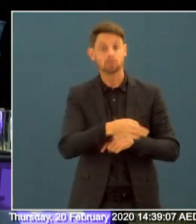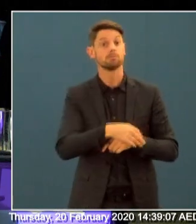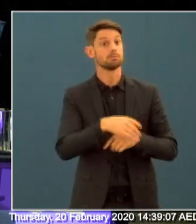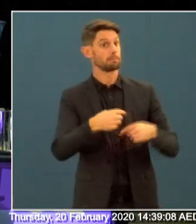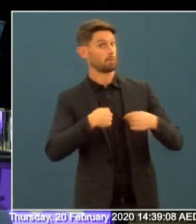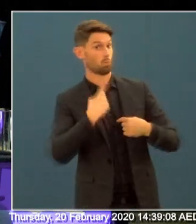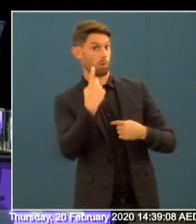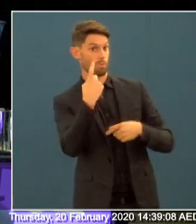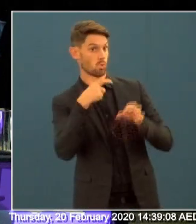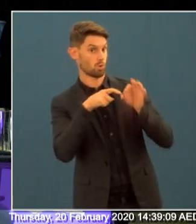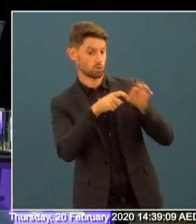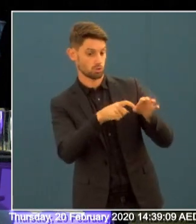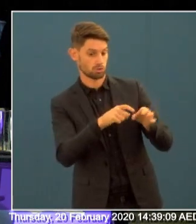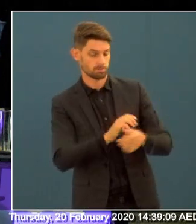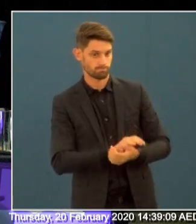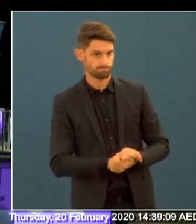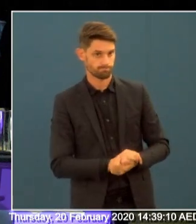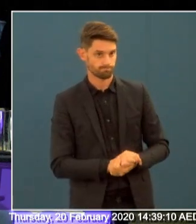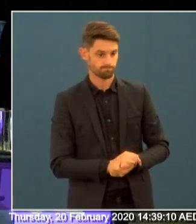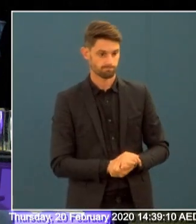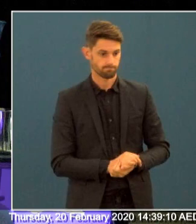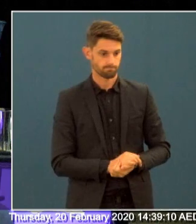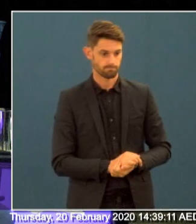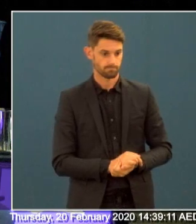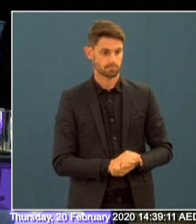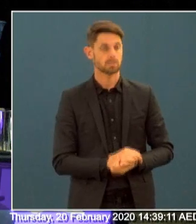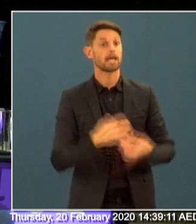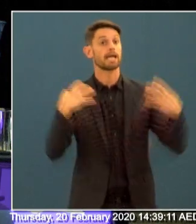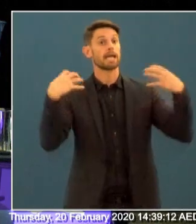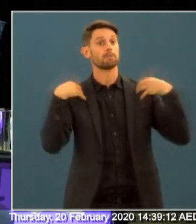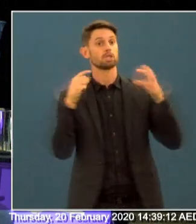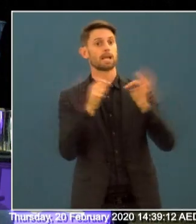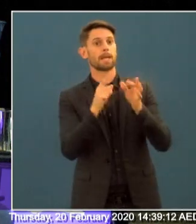In your statement in paragraph 268 and 272